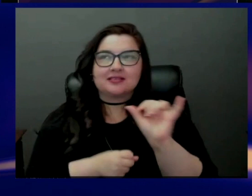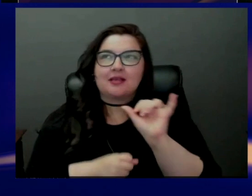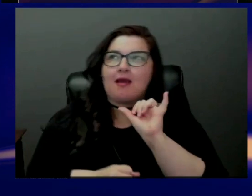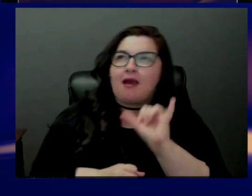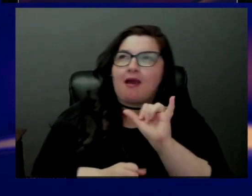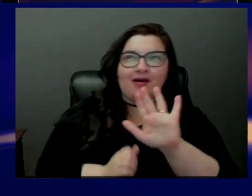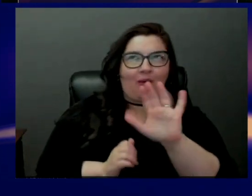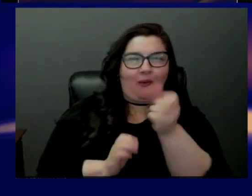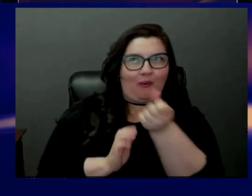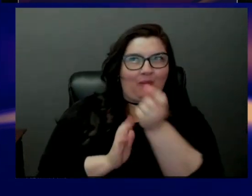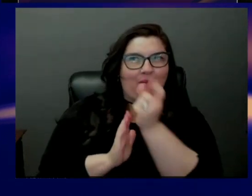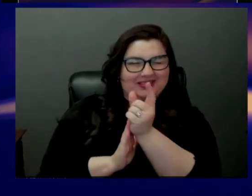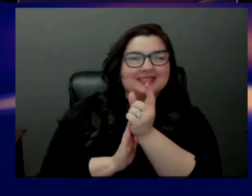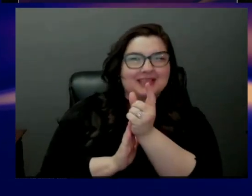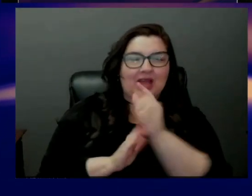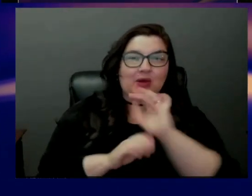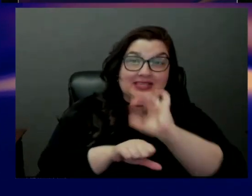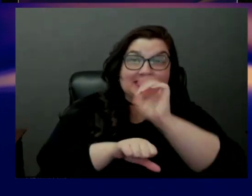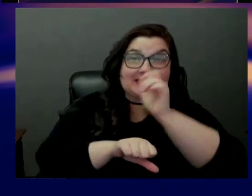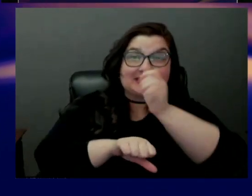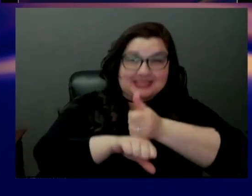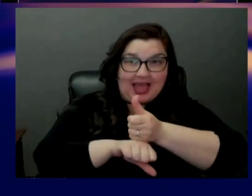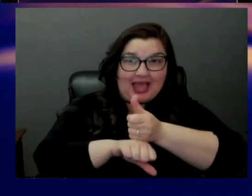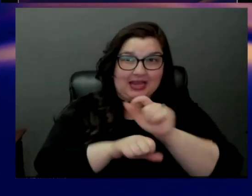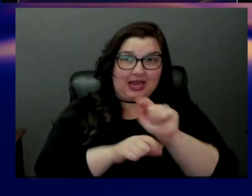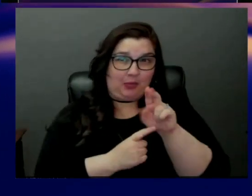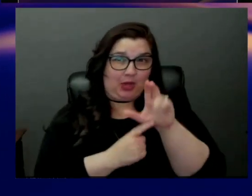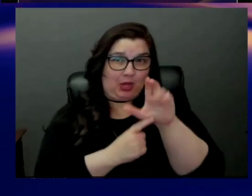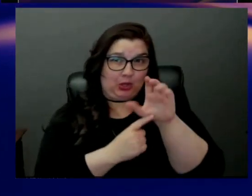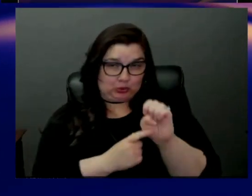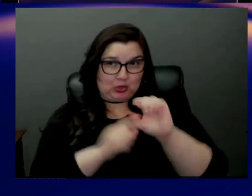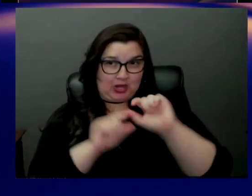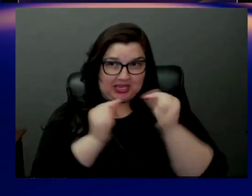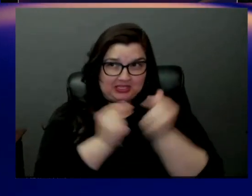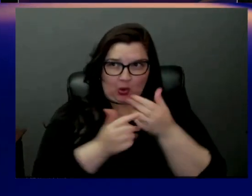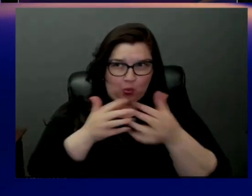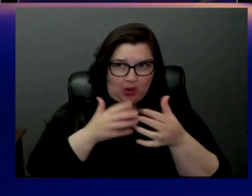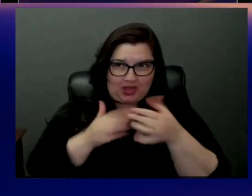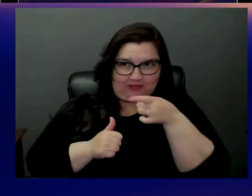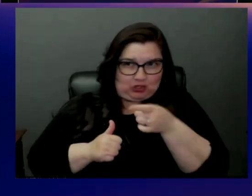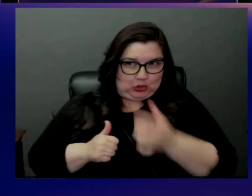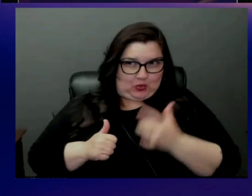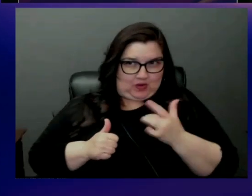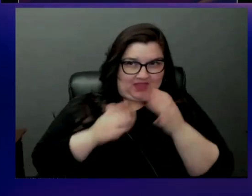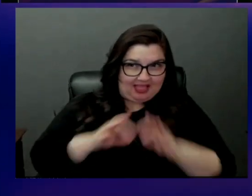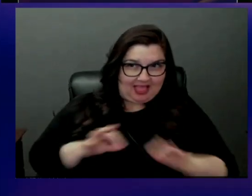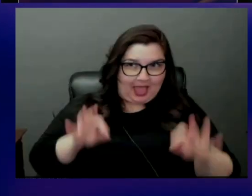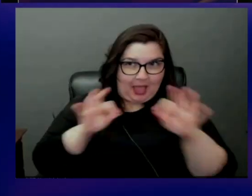So you're able to set up these trace groups based off of whatever you feel are important metrics that are relevant to each other.